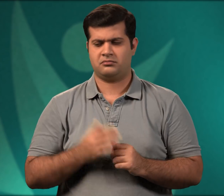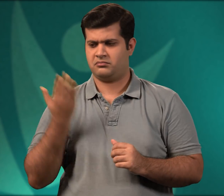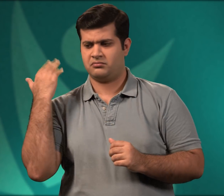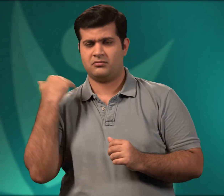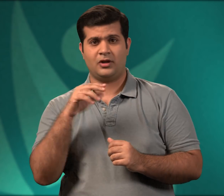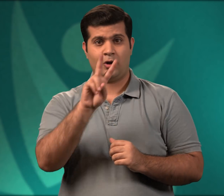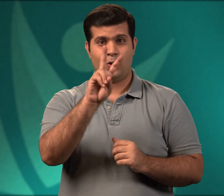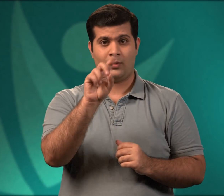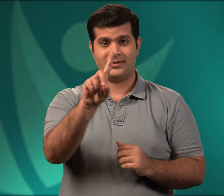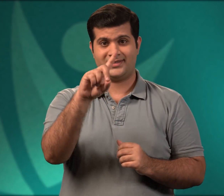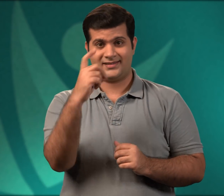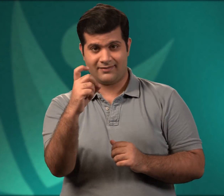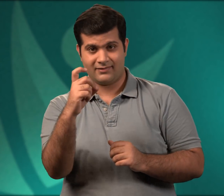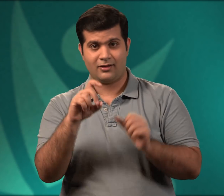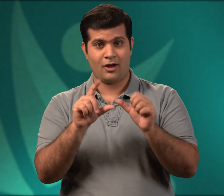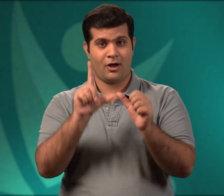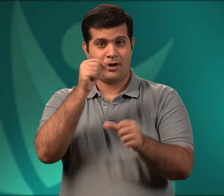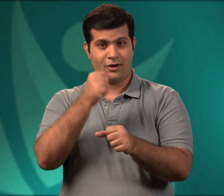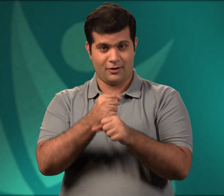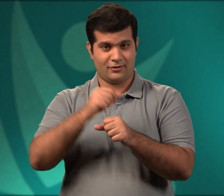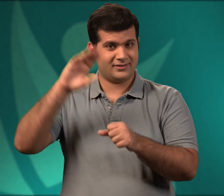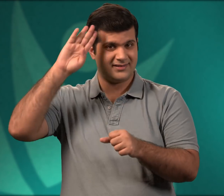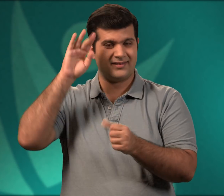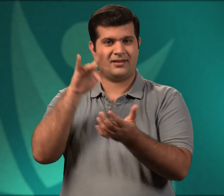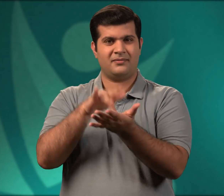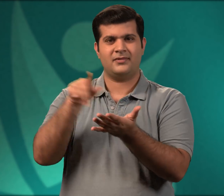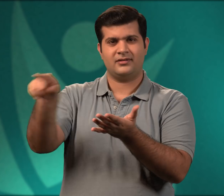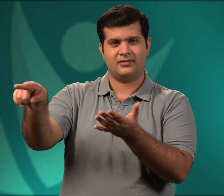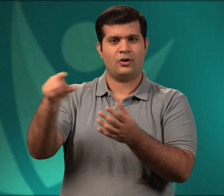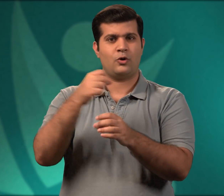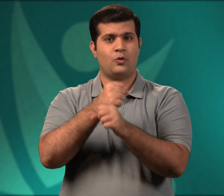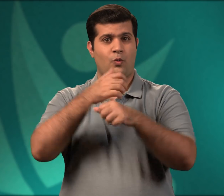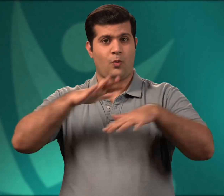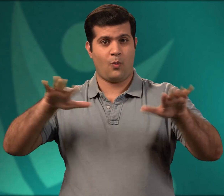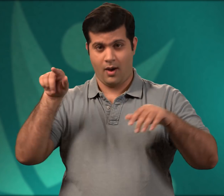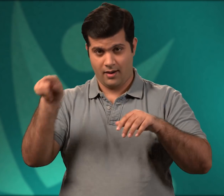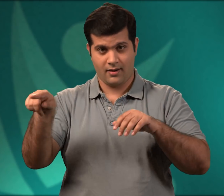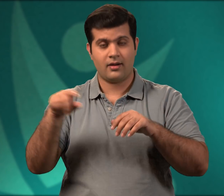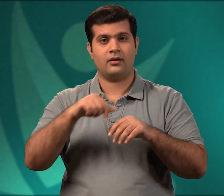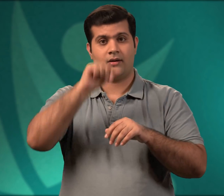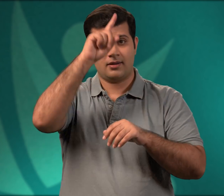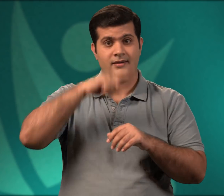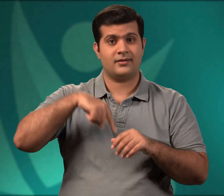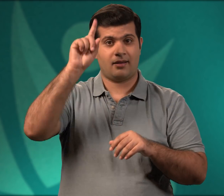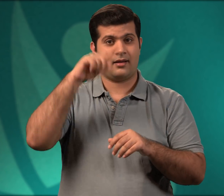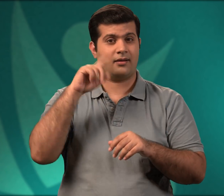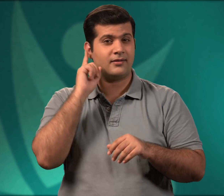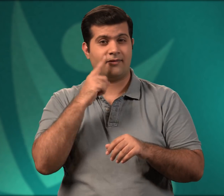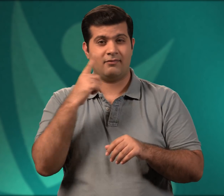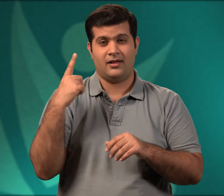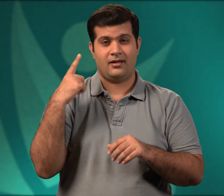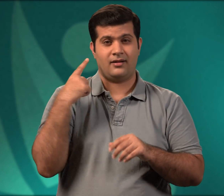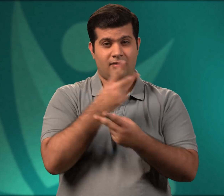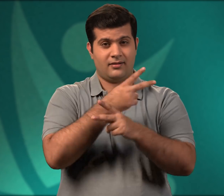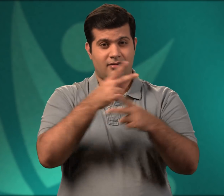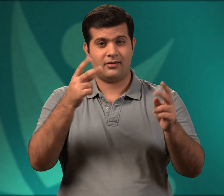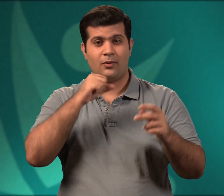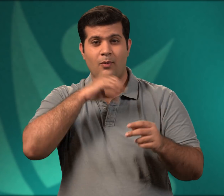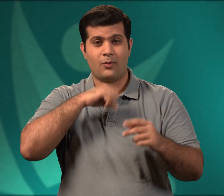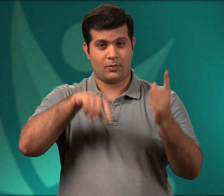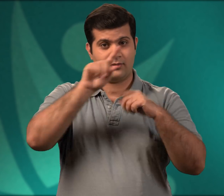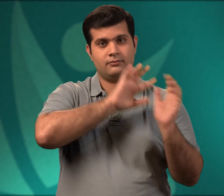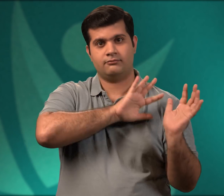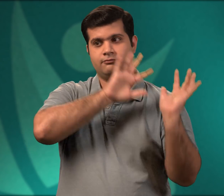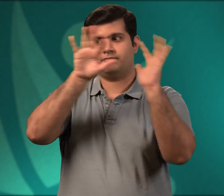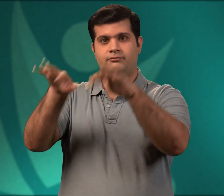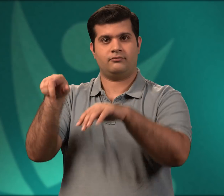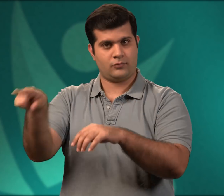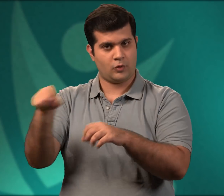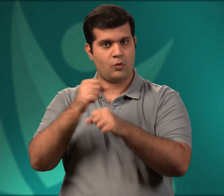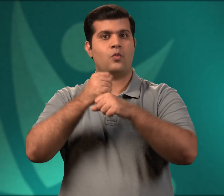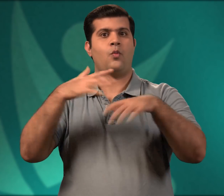In August 2017, Deaf Youth leaders gathered in Goa.